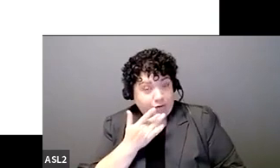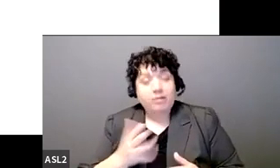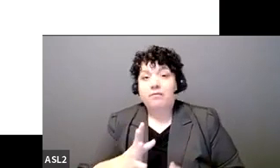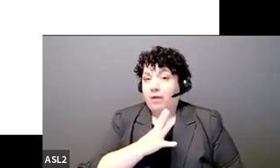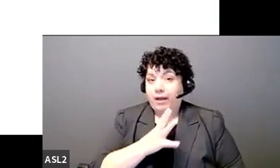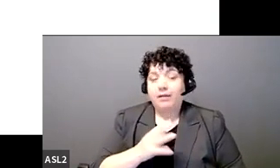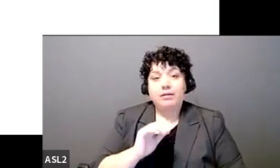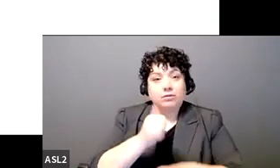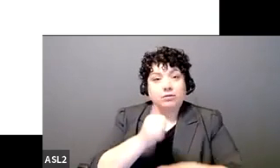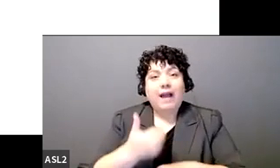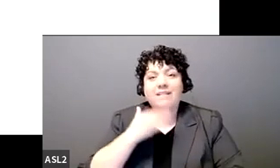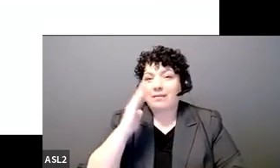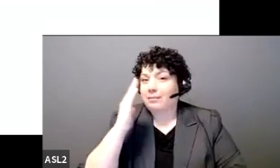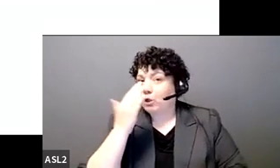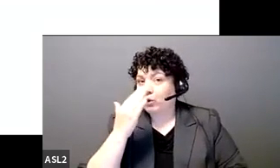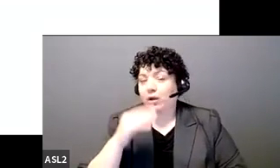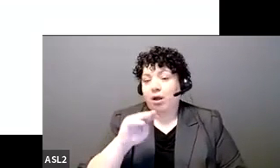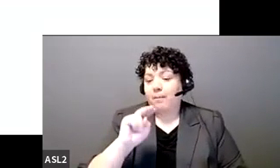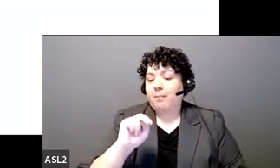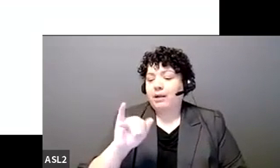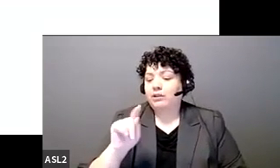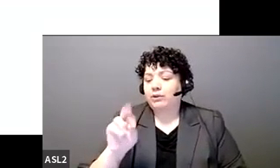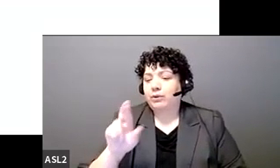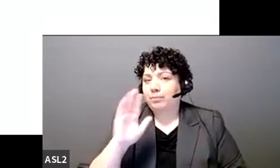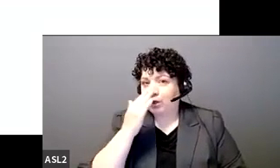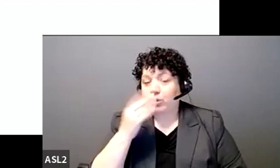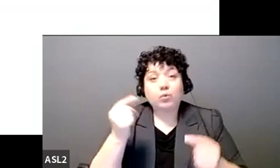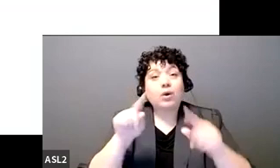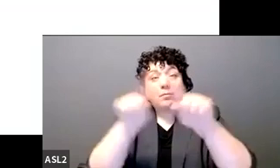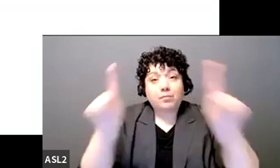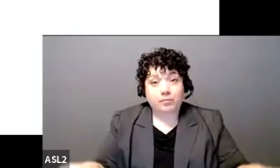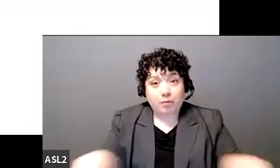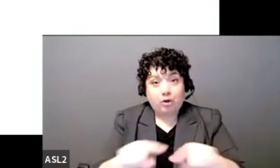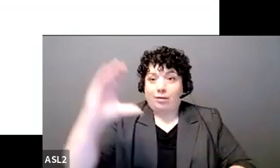and if you can look that up but it's a mirror that sits on your monitor and what it does it looks at